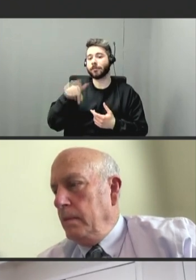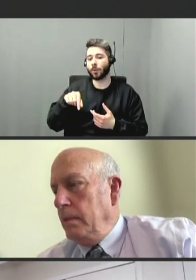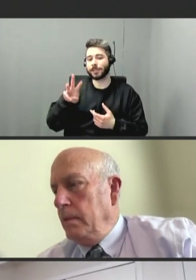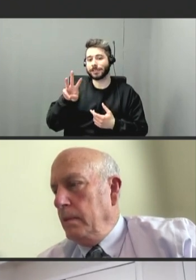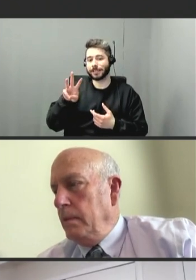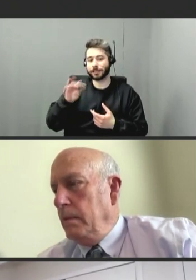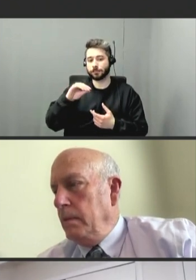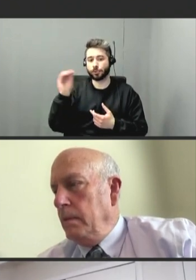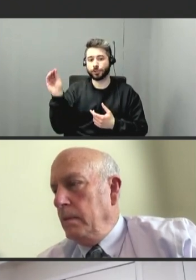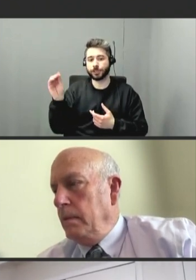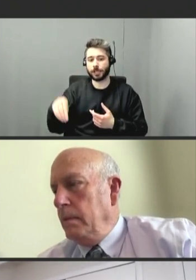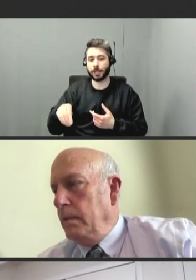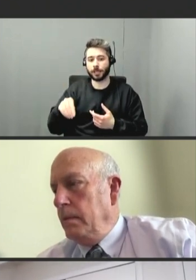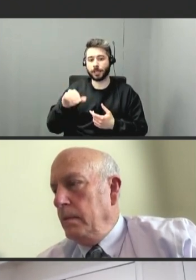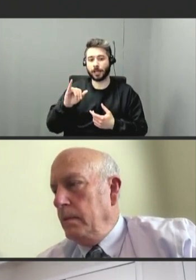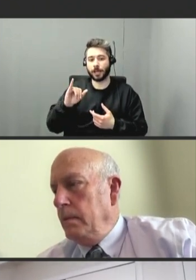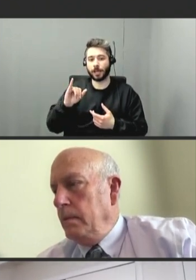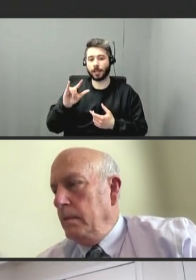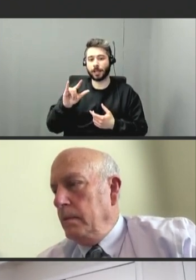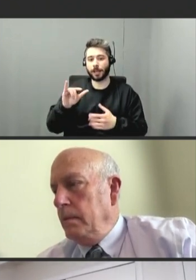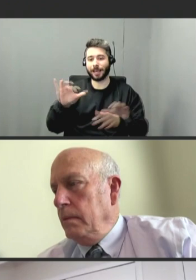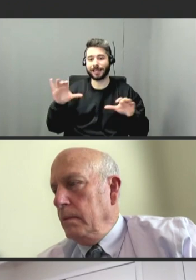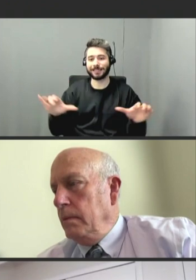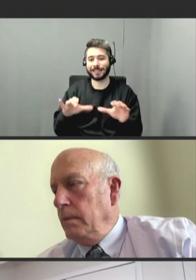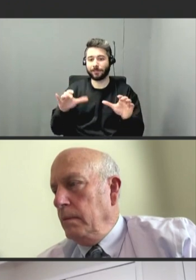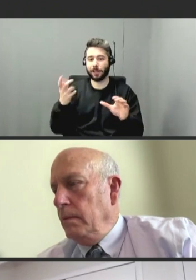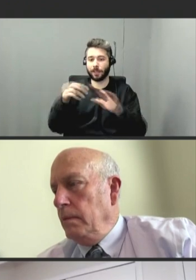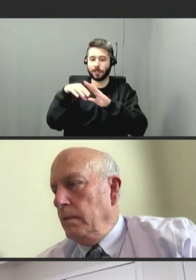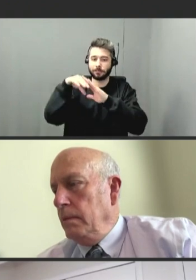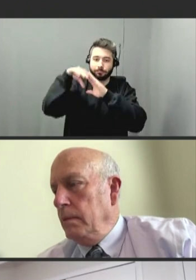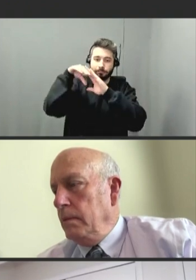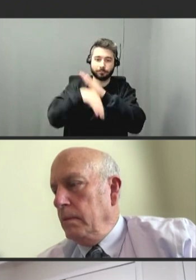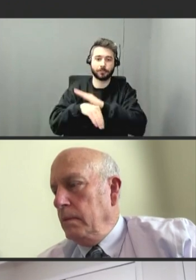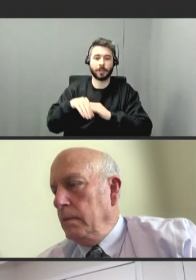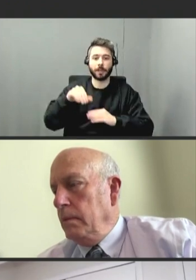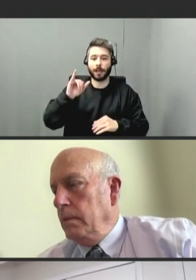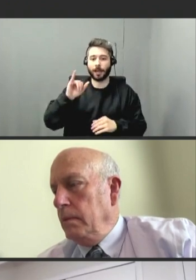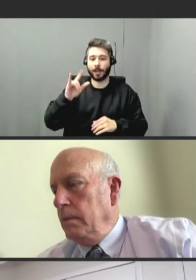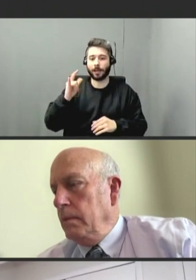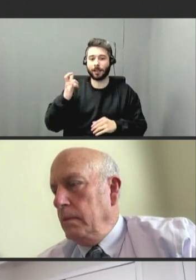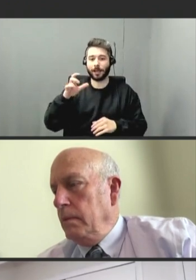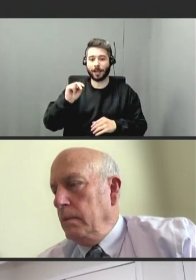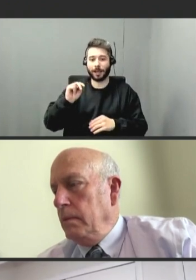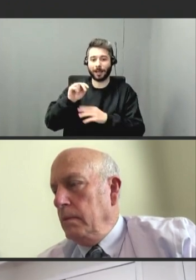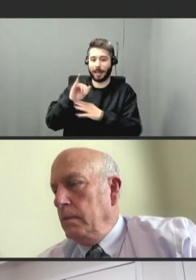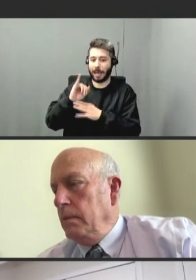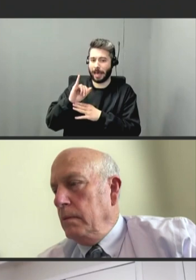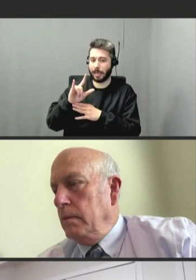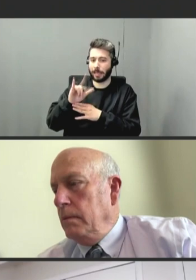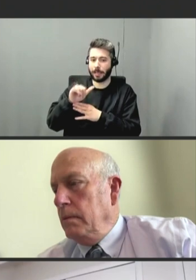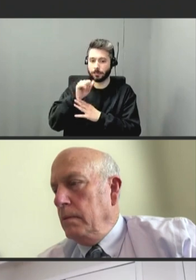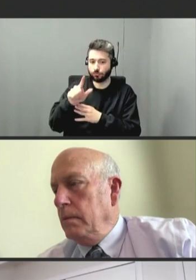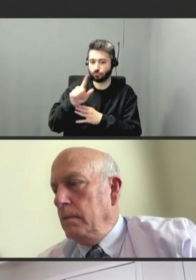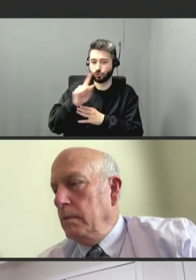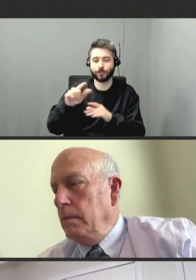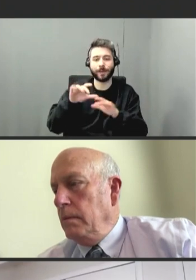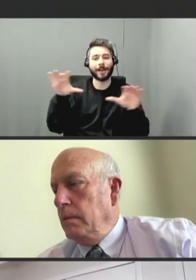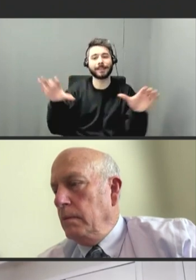activity followed by a steep decline. The ILI actively documented in the past 11 weeks are more elevated than the previous